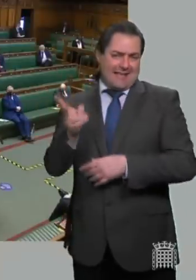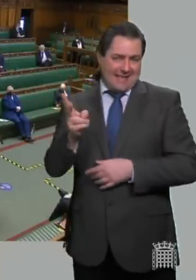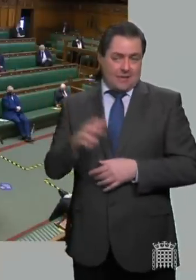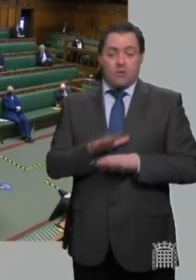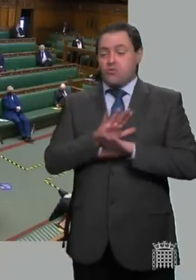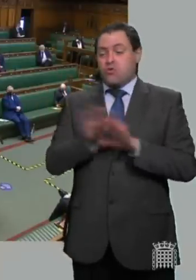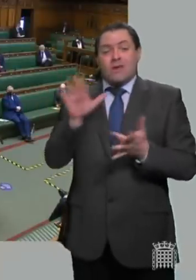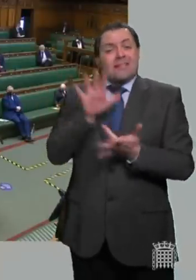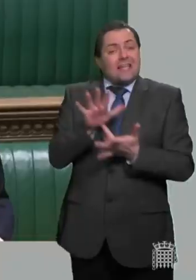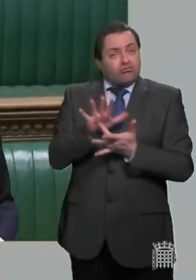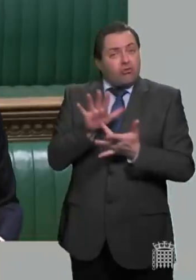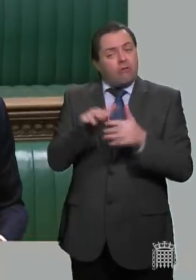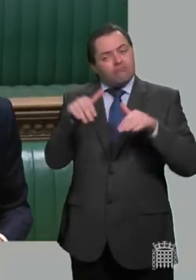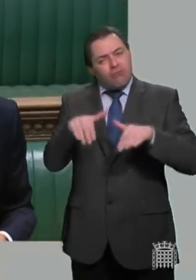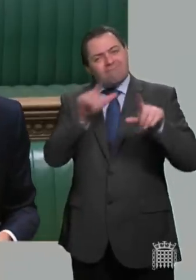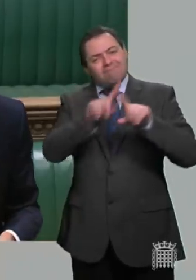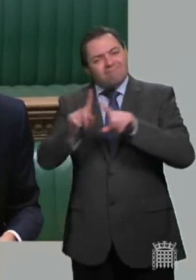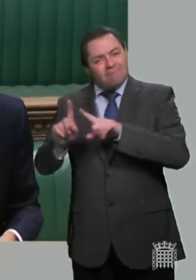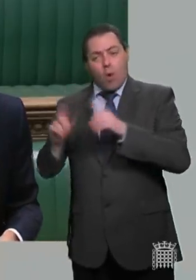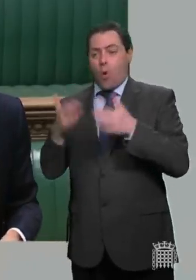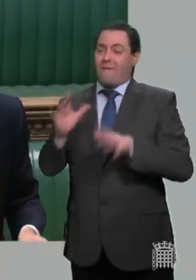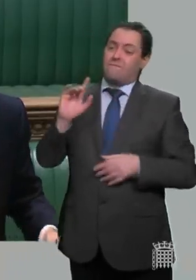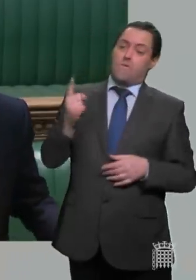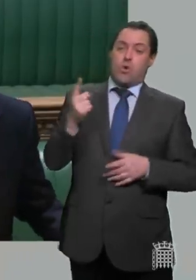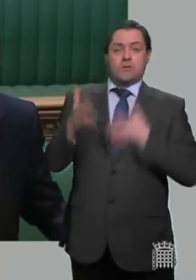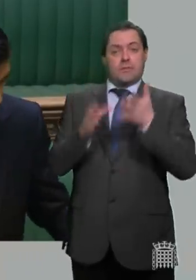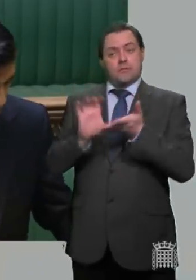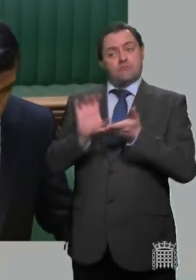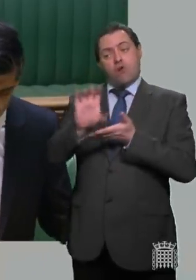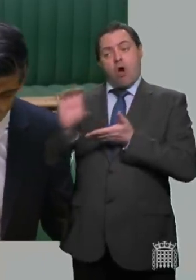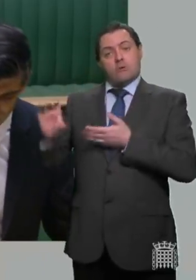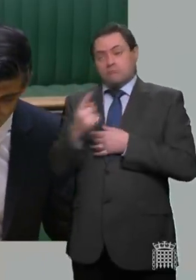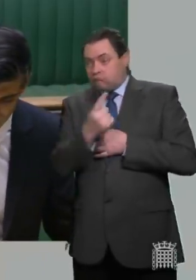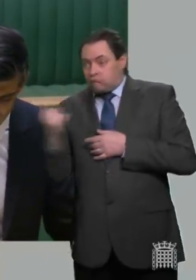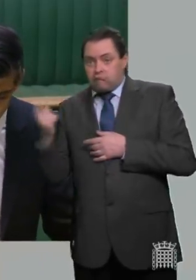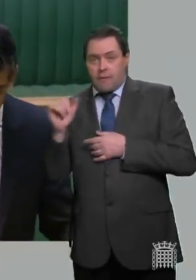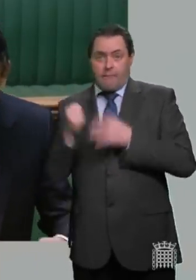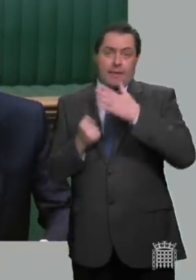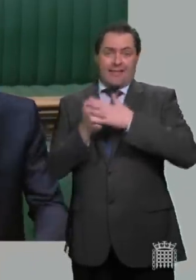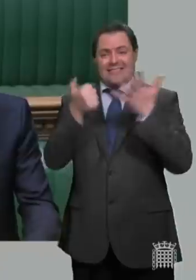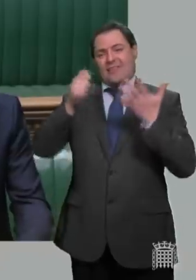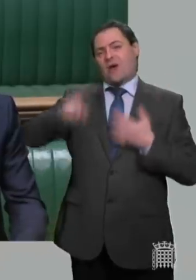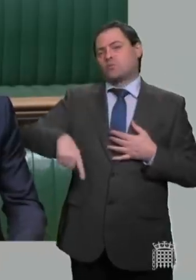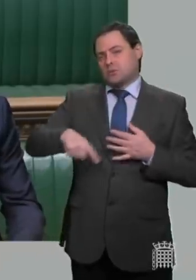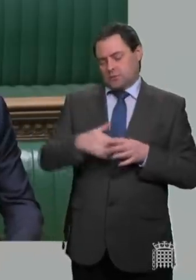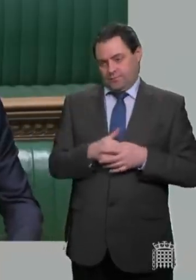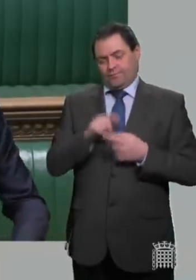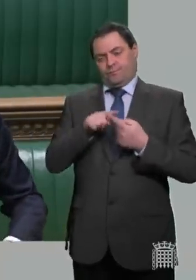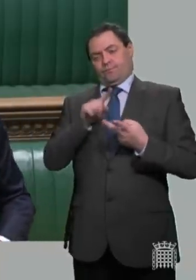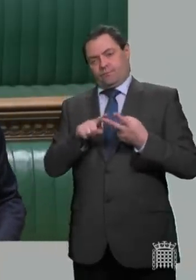first, so they will receive grants of up to £6,000 per premises. Hospitality and leisure businesses,